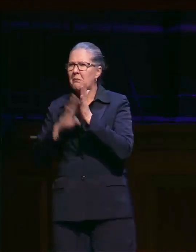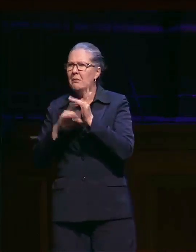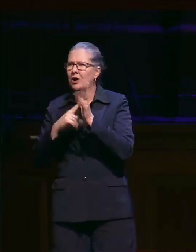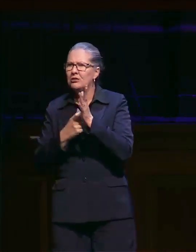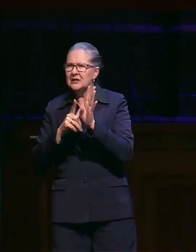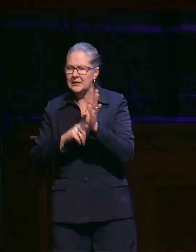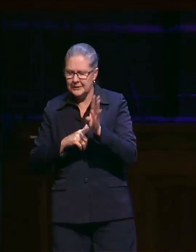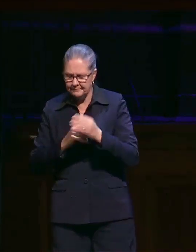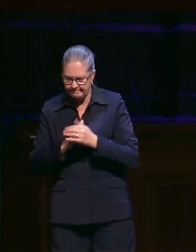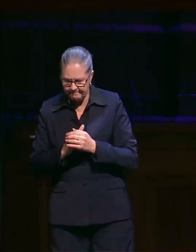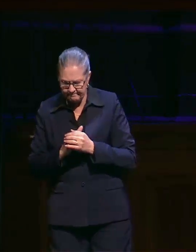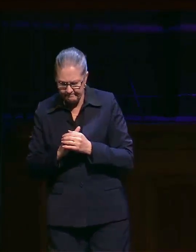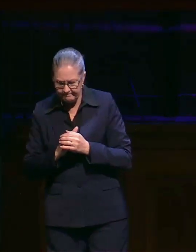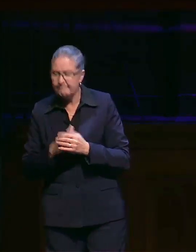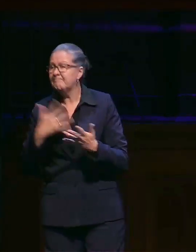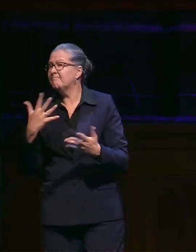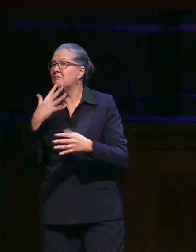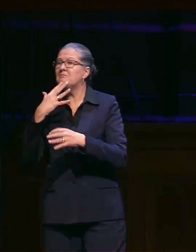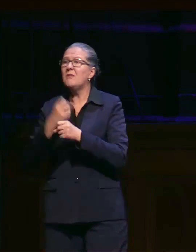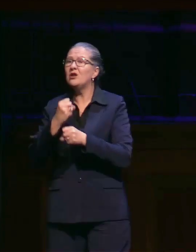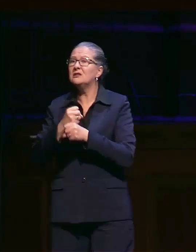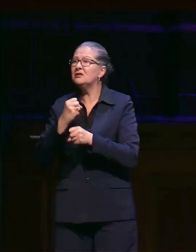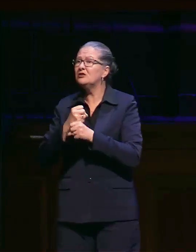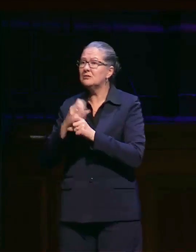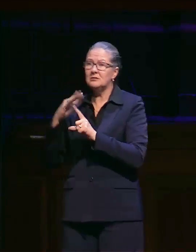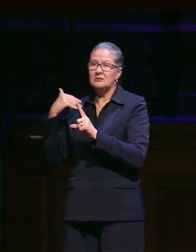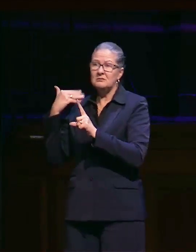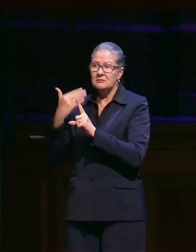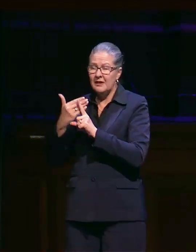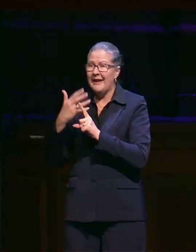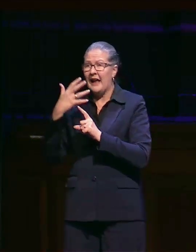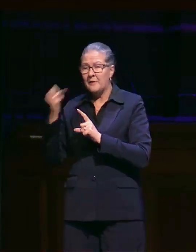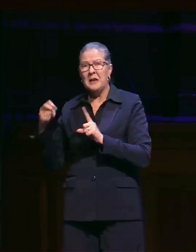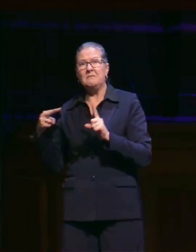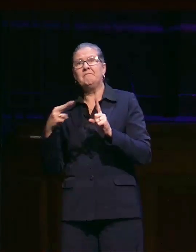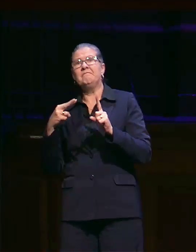phenomenon politicians have long been the focus of derision but what is new is